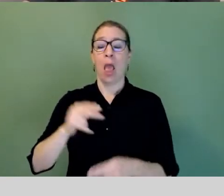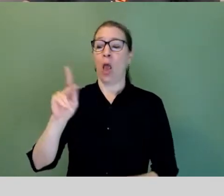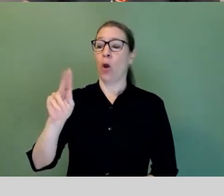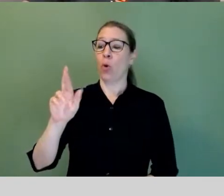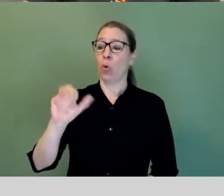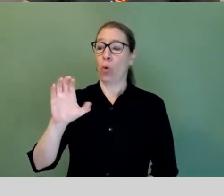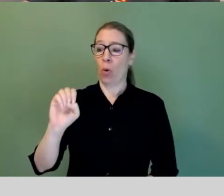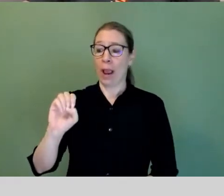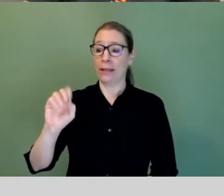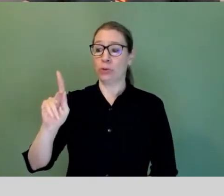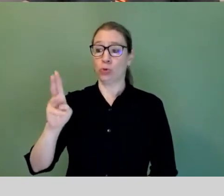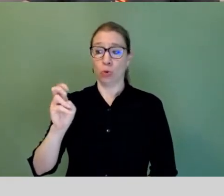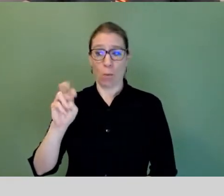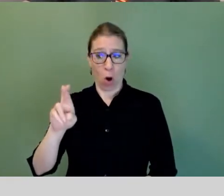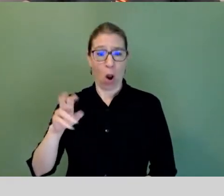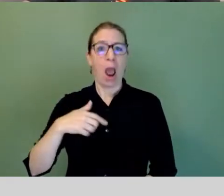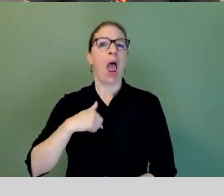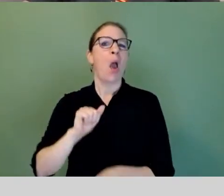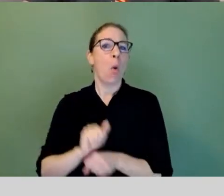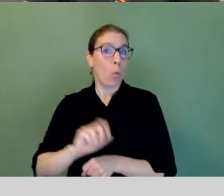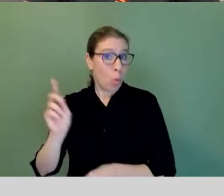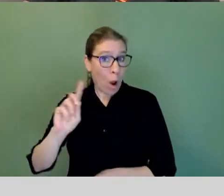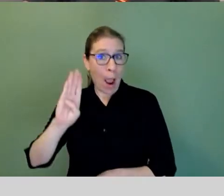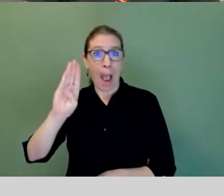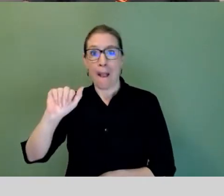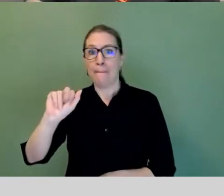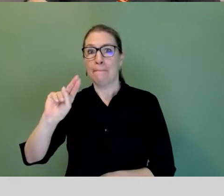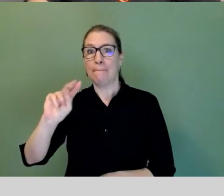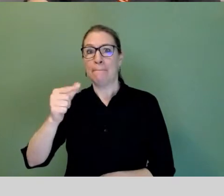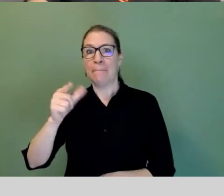I am a software engineer based out of Bangalore. I work for this company called Airbase.